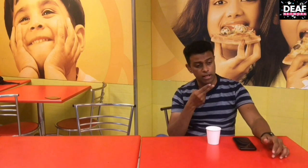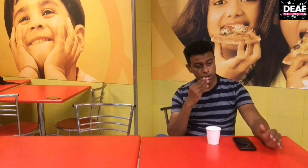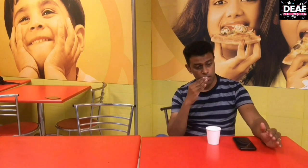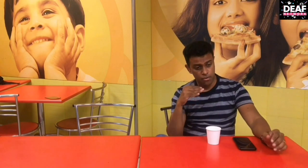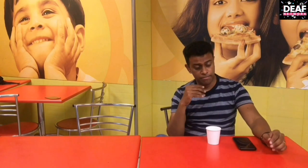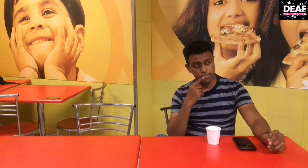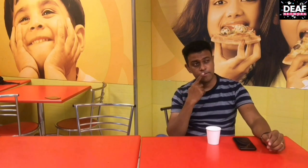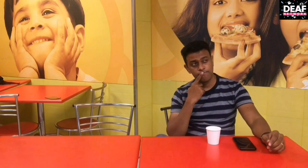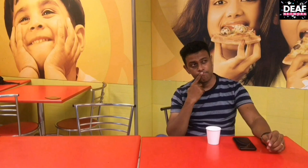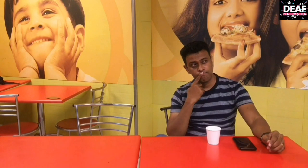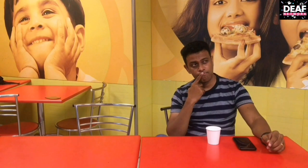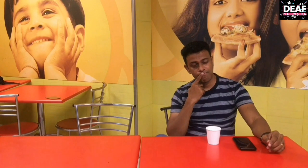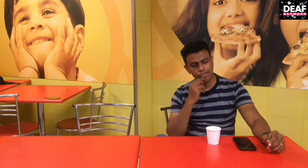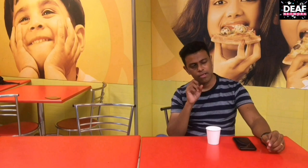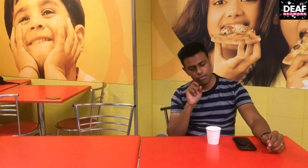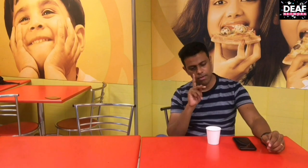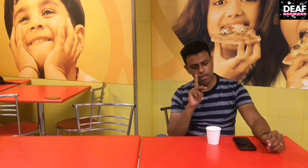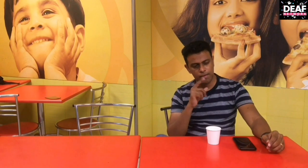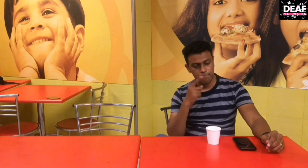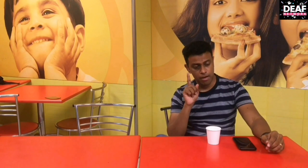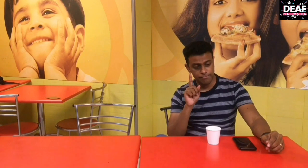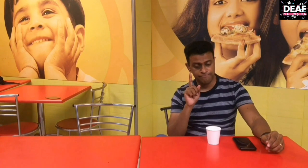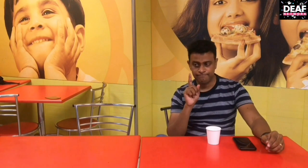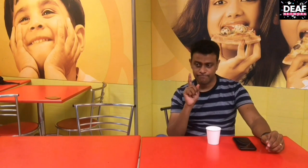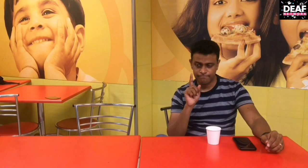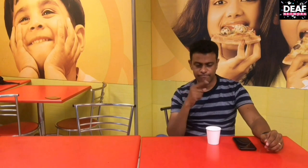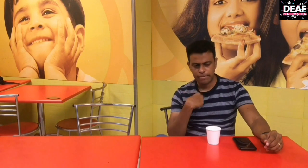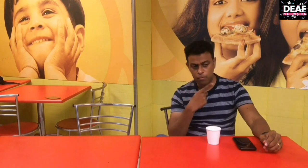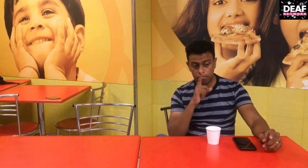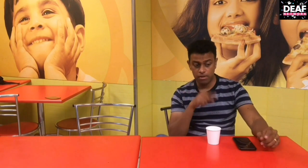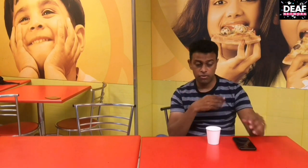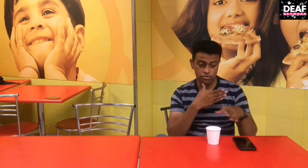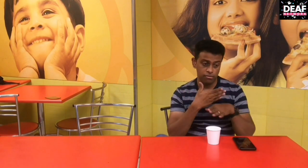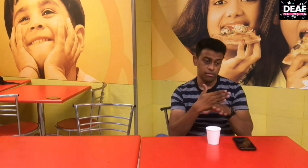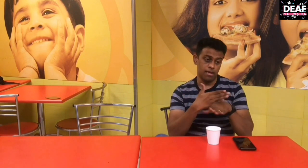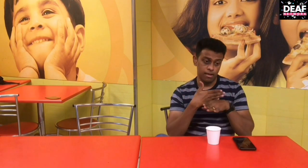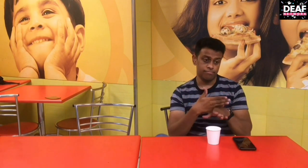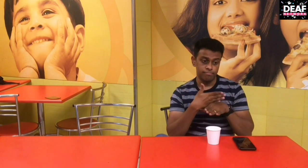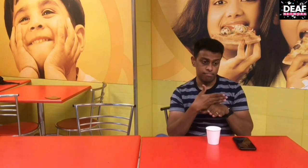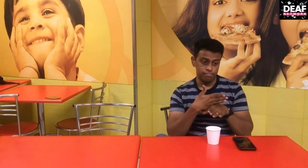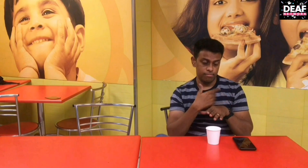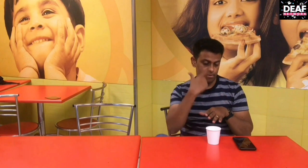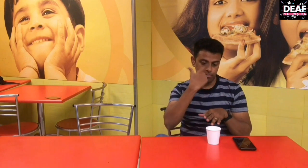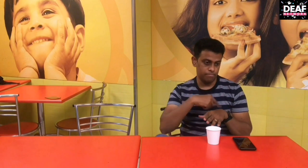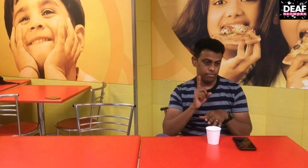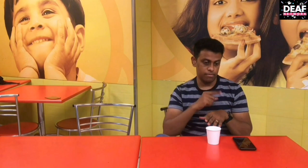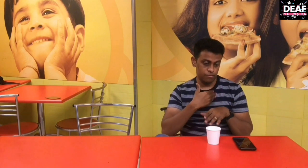To stay at rent home, we both have to share the rent expenses